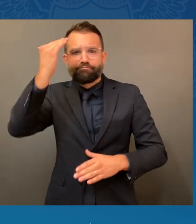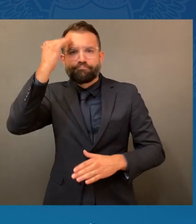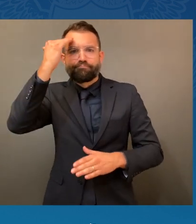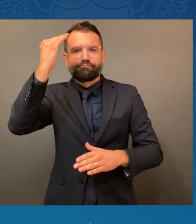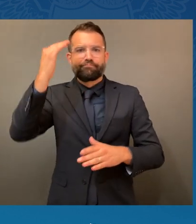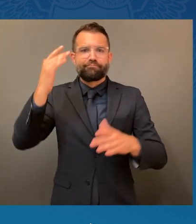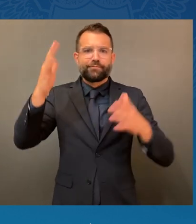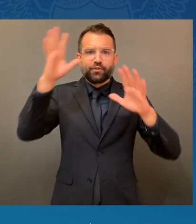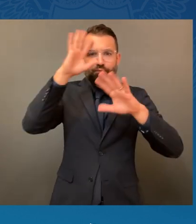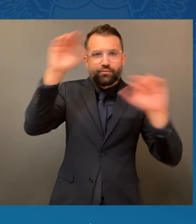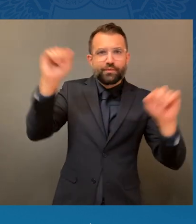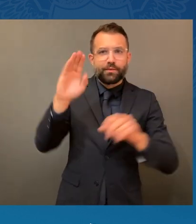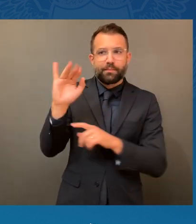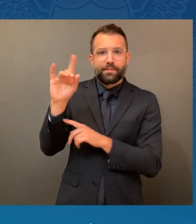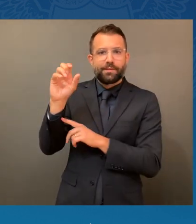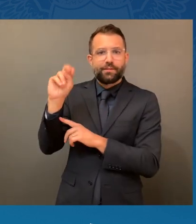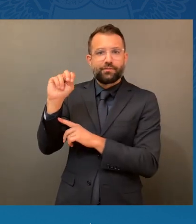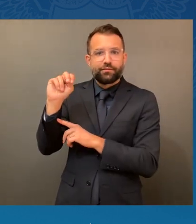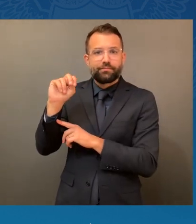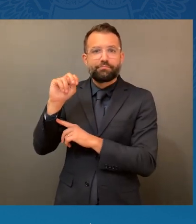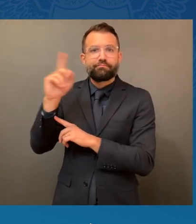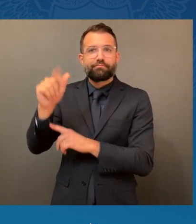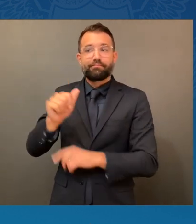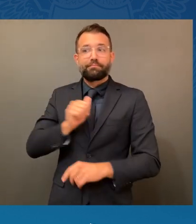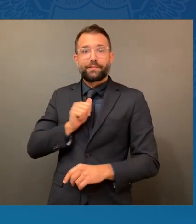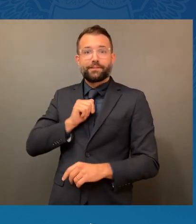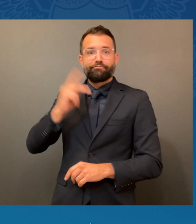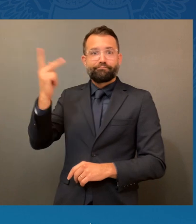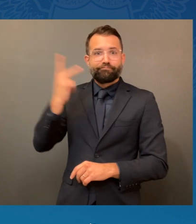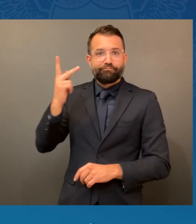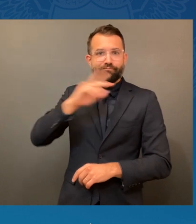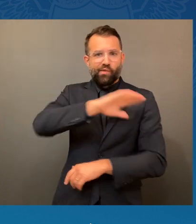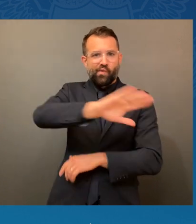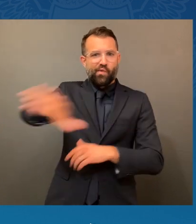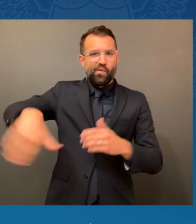are grateful -- deeply grateful to each and every one of you